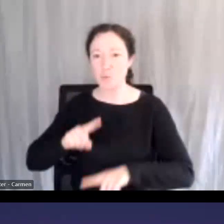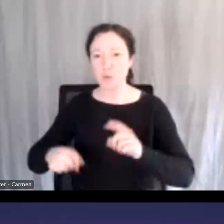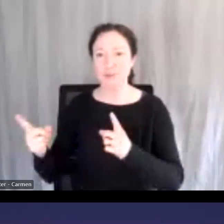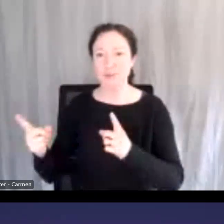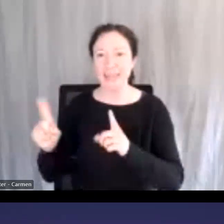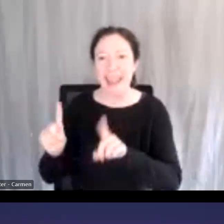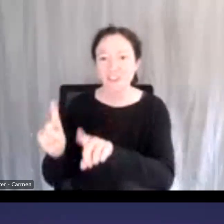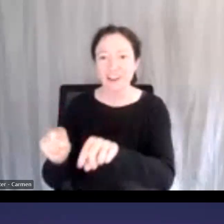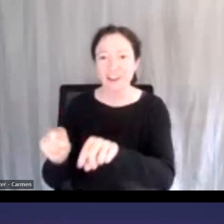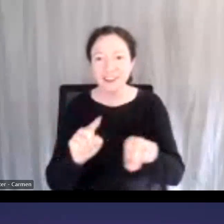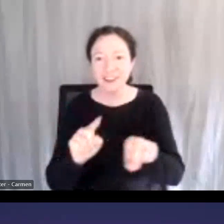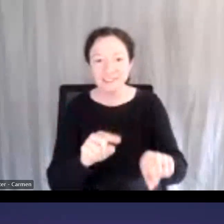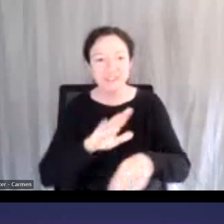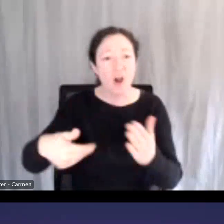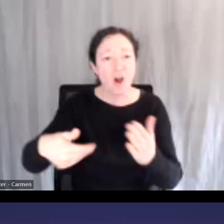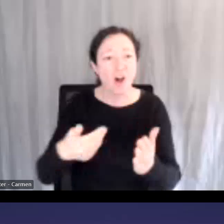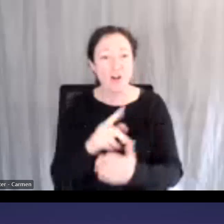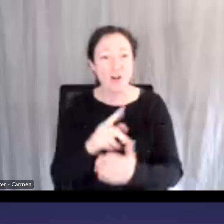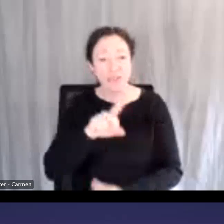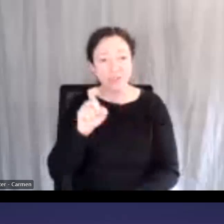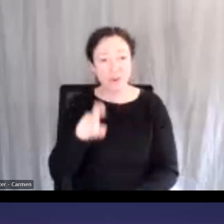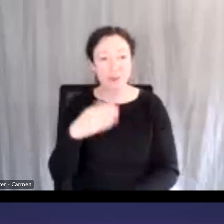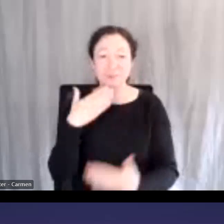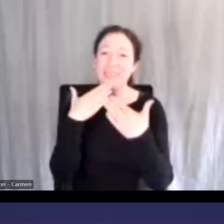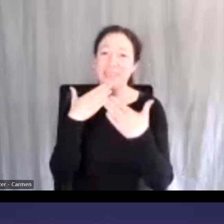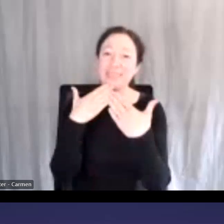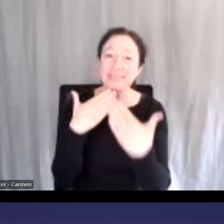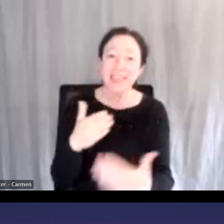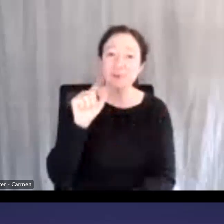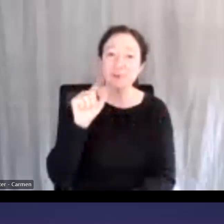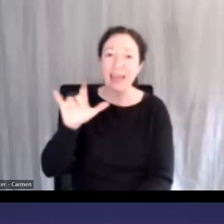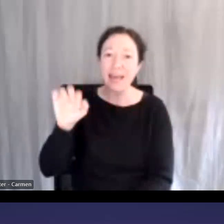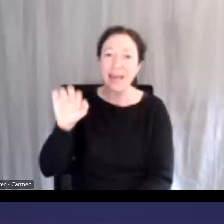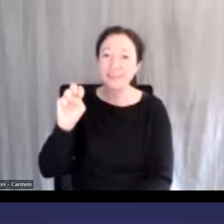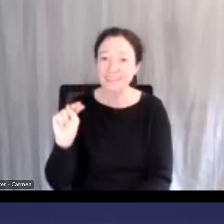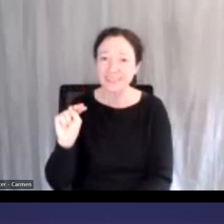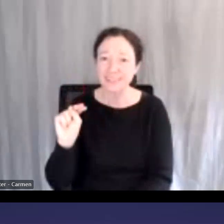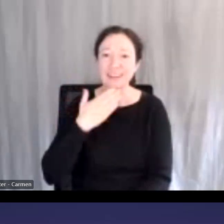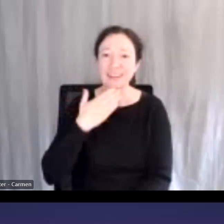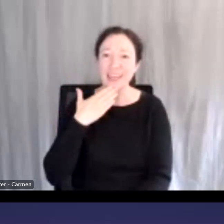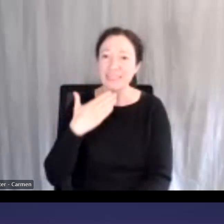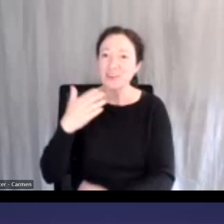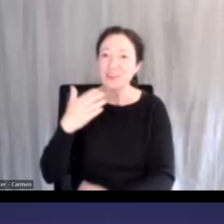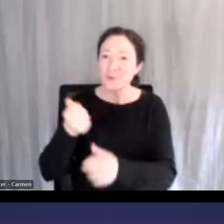Thank you so much, Allison, for being here. My pleasure. Thank you everyone for being here. Have a wonderful afternoon.